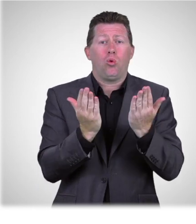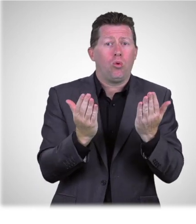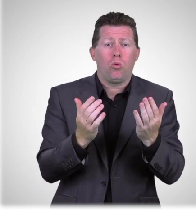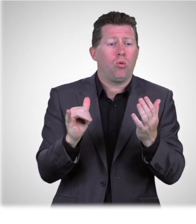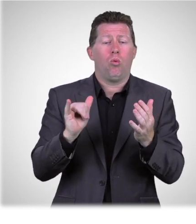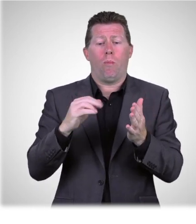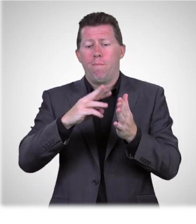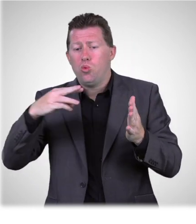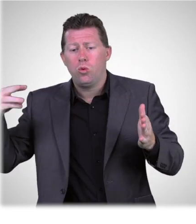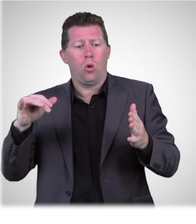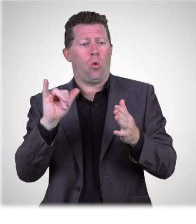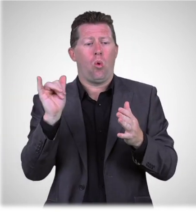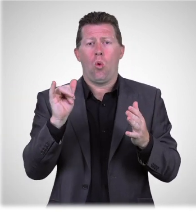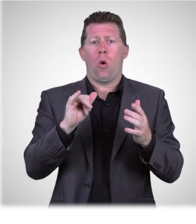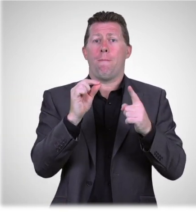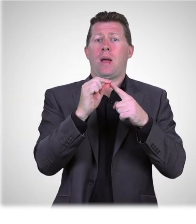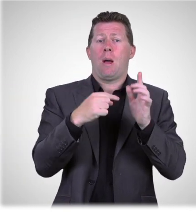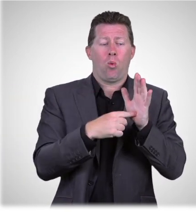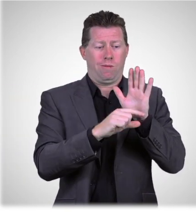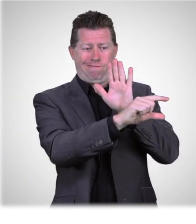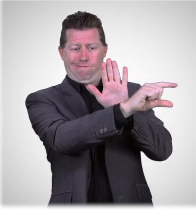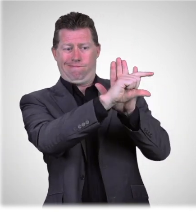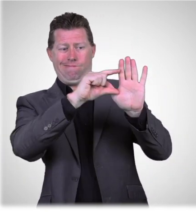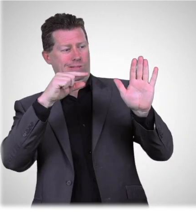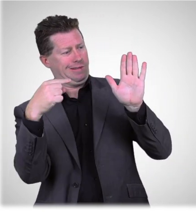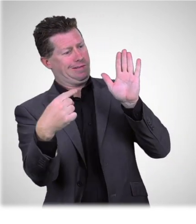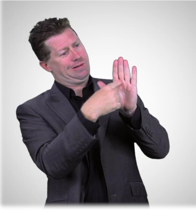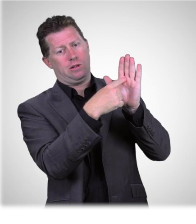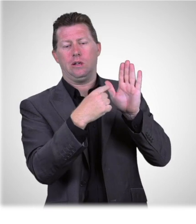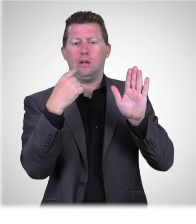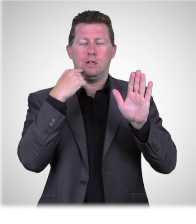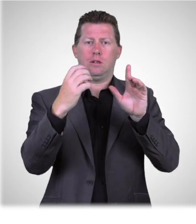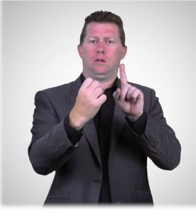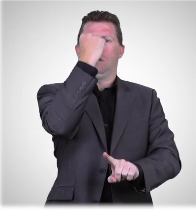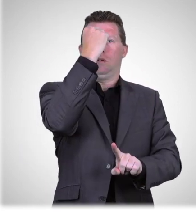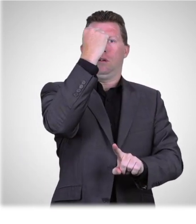or as a section header on your PowerPoint presentation, or class activity. Again this should